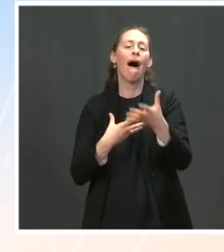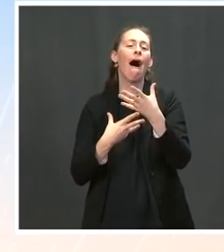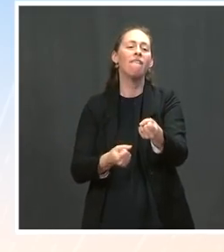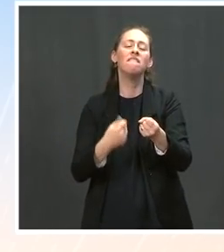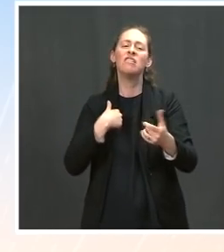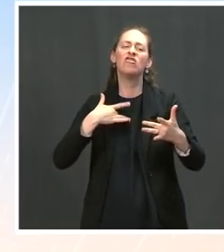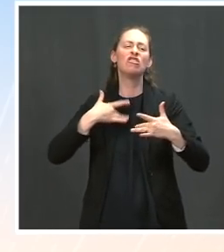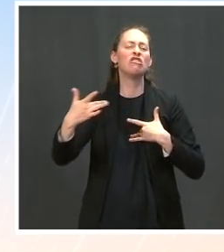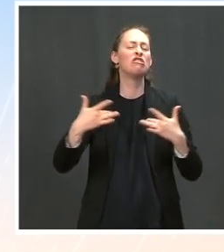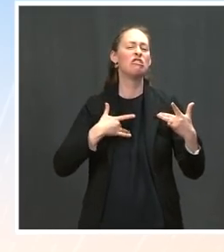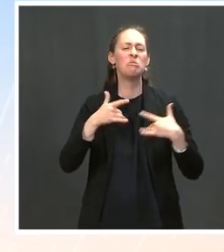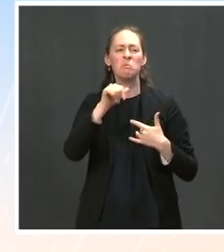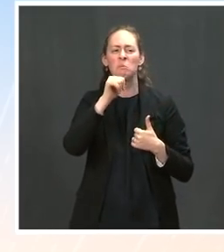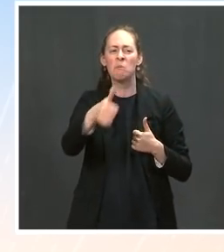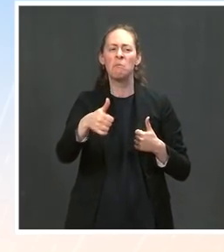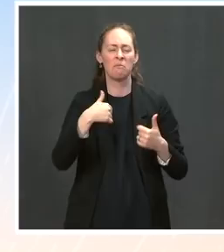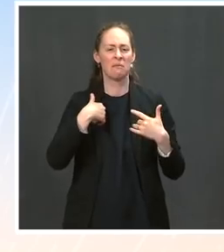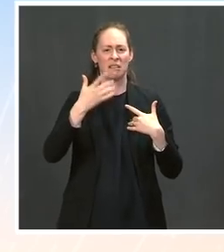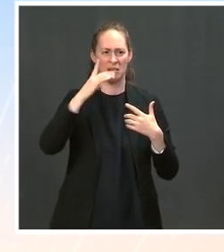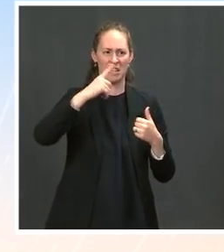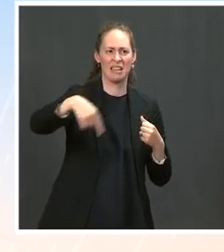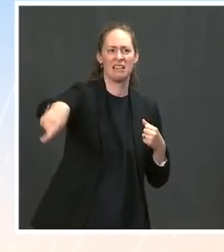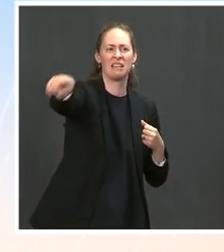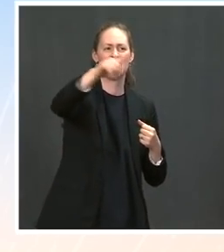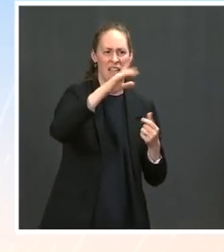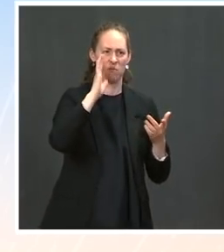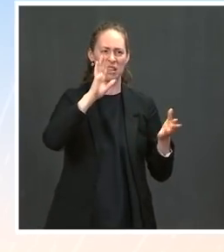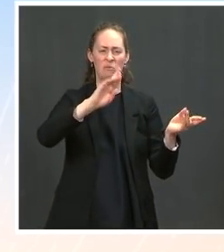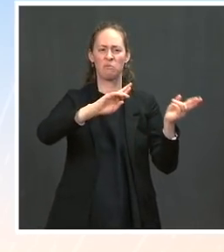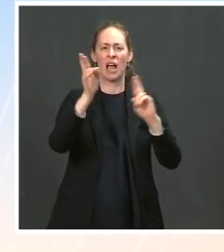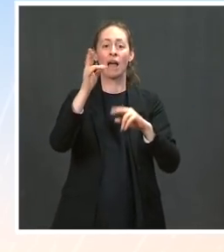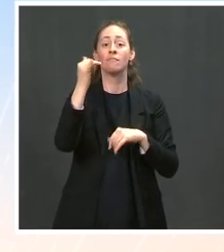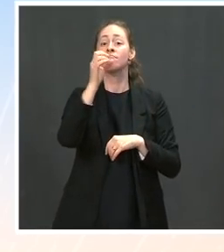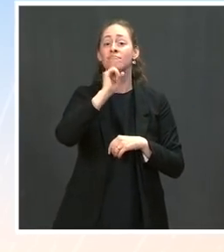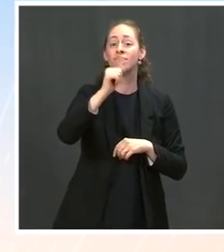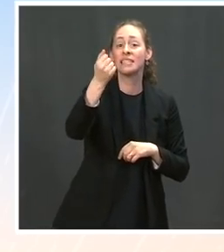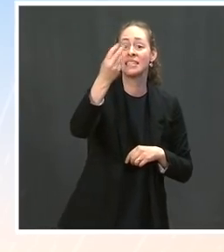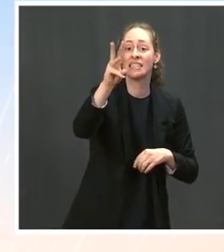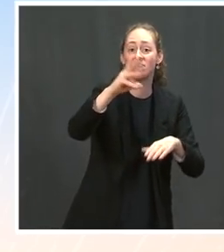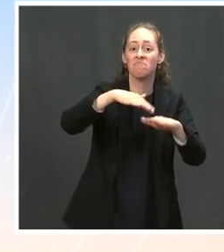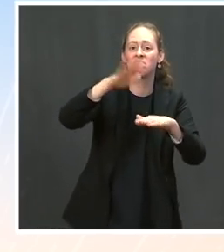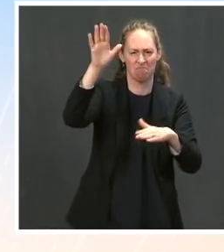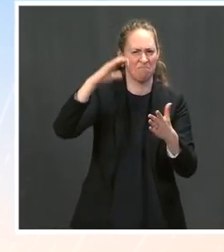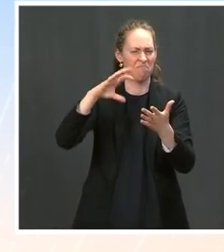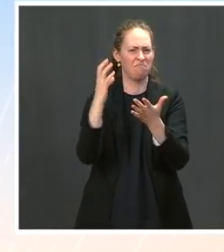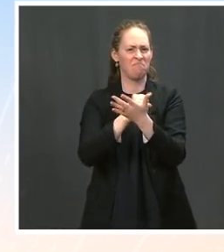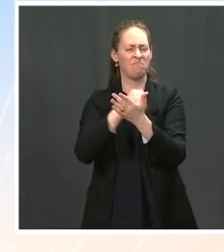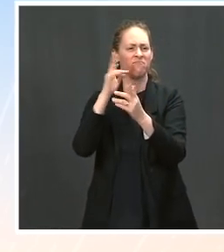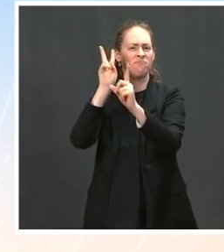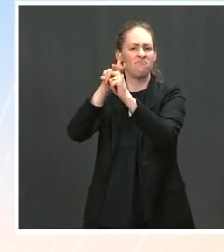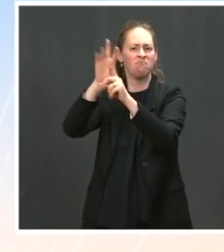Now every American over 16 is eligible to receive the vaccine. And our focus is on encouraging --